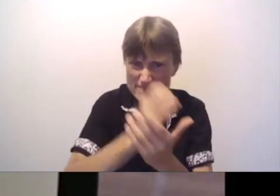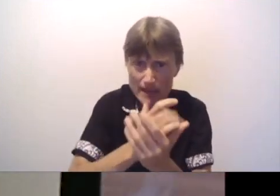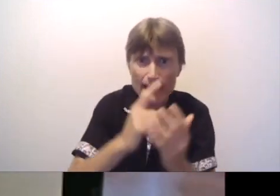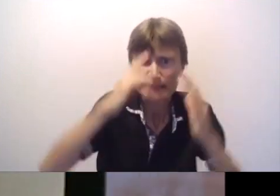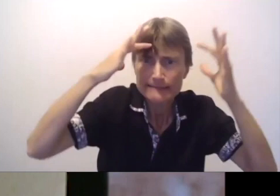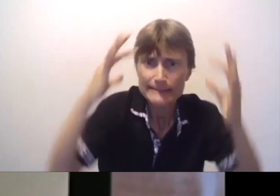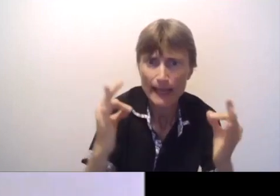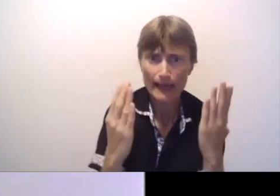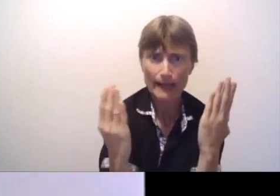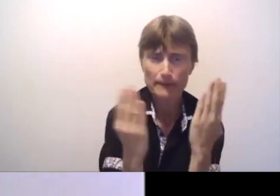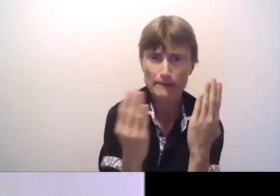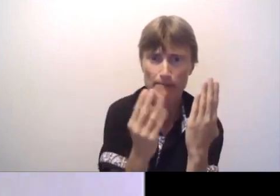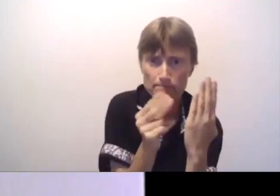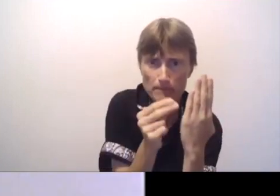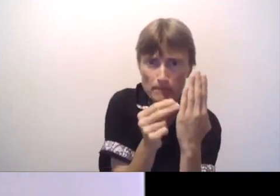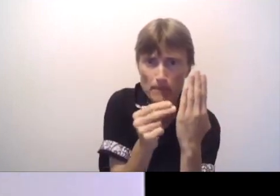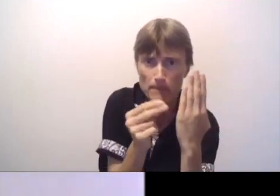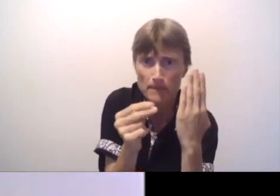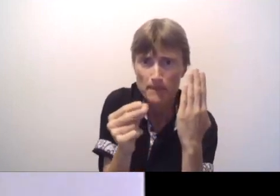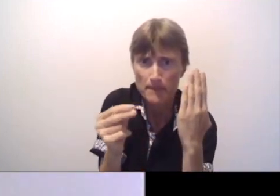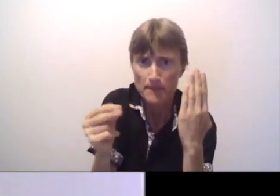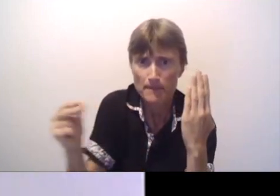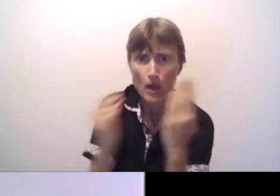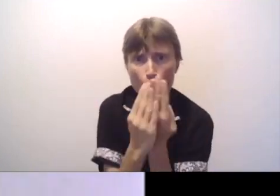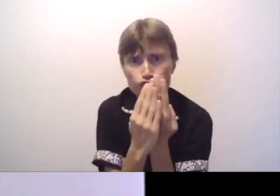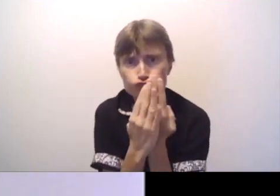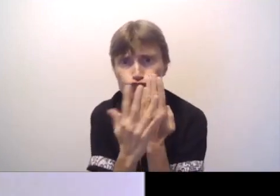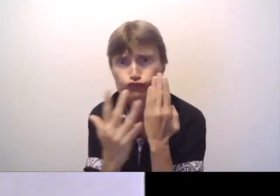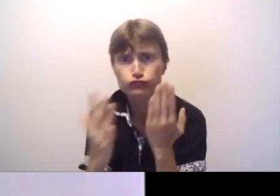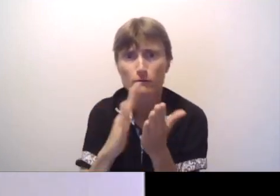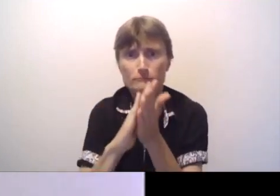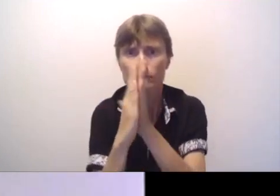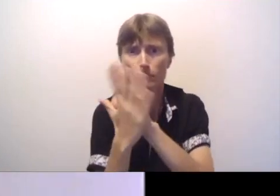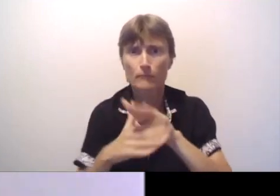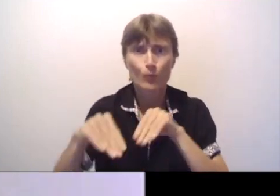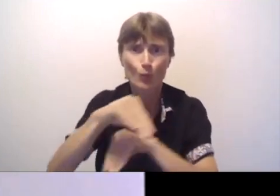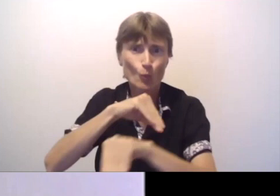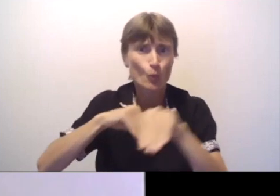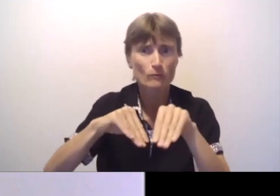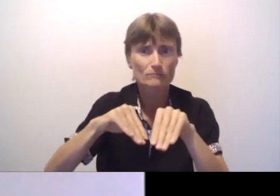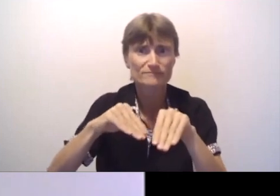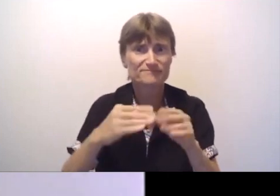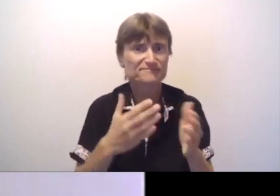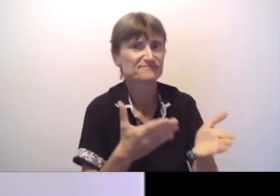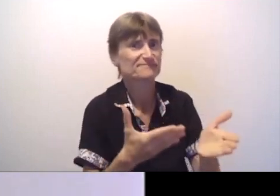other after the other